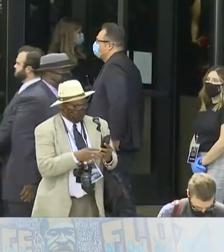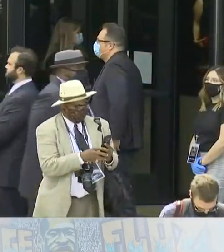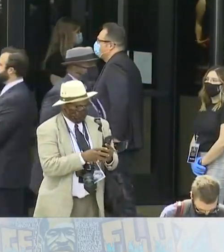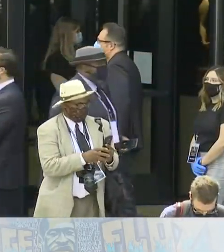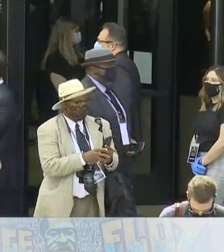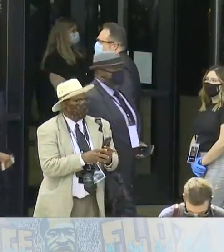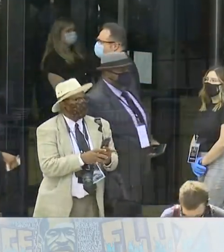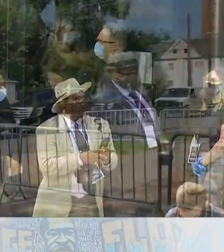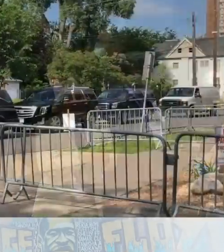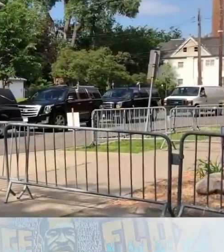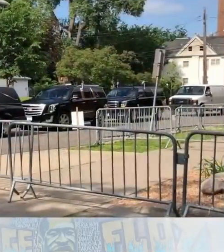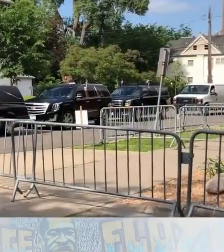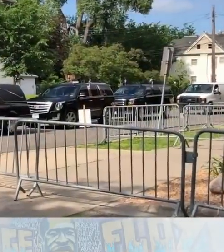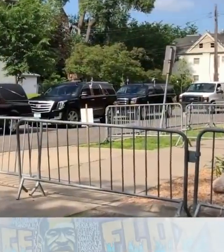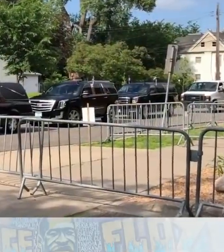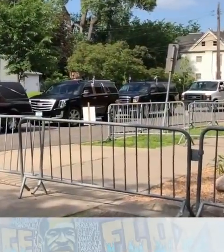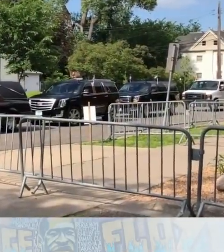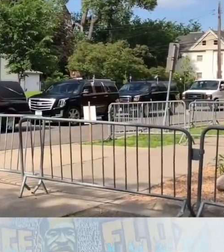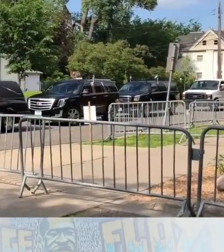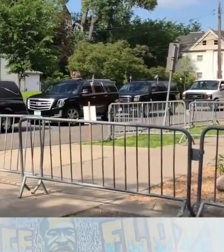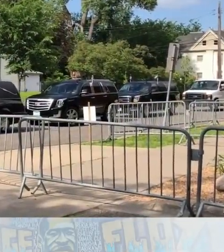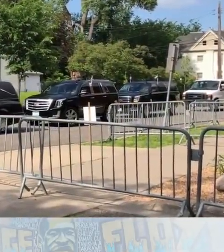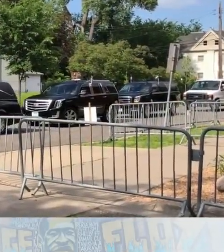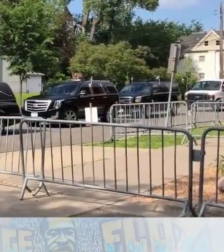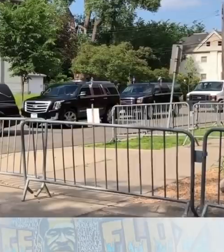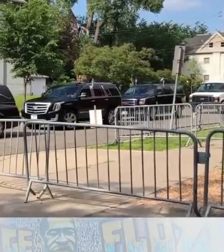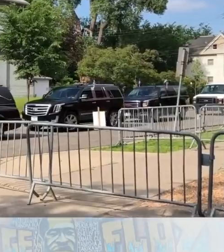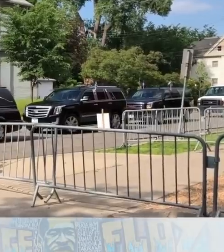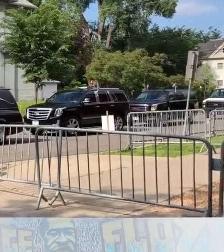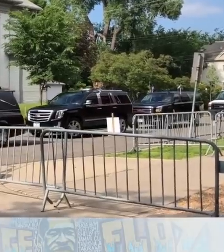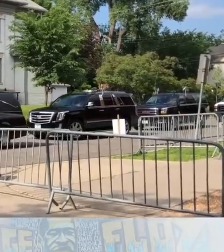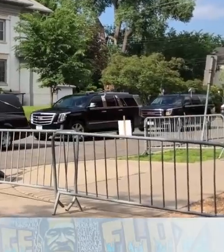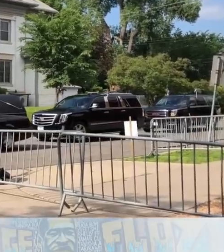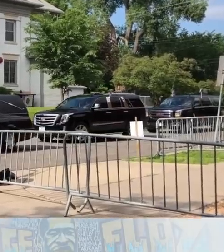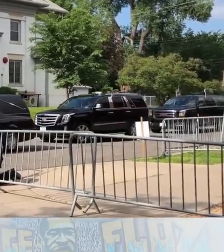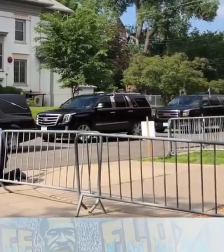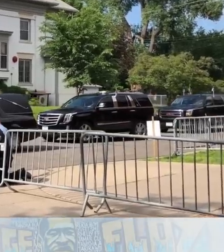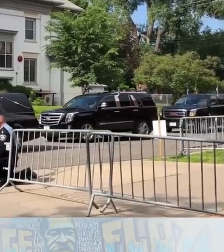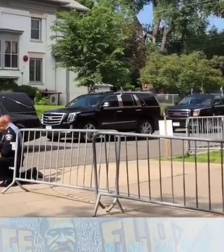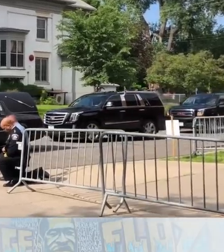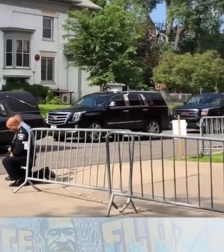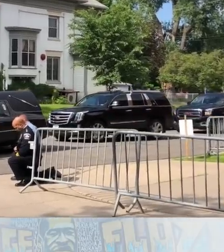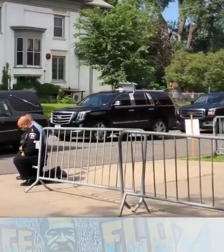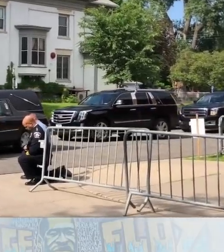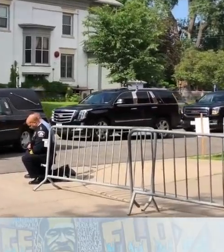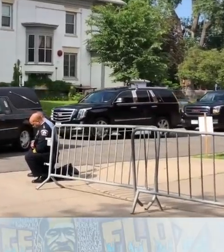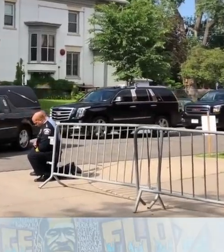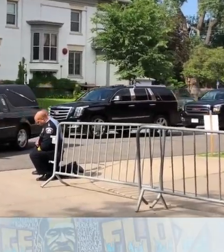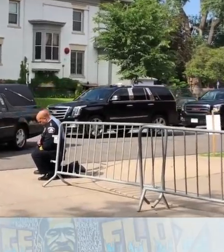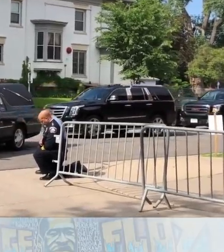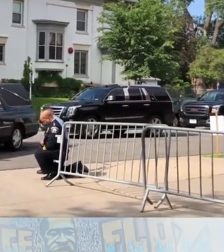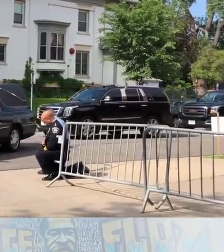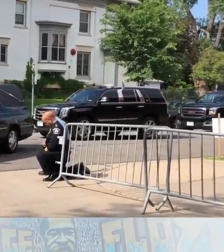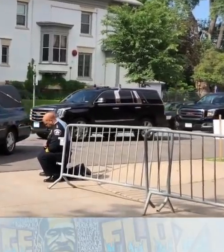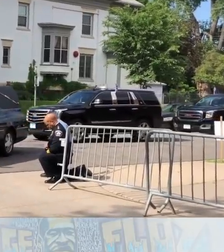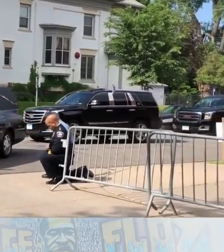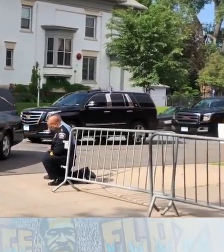WE WANT TO TRY TO SHOW YOU A FEW HIGHLIGHTS THAT WE CAPTURED AND WE ARE A LOCAL NEWS ORGANIZATION AND WE WANT TO